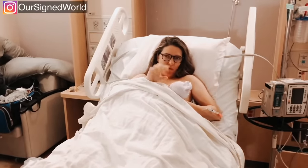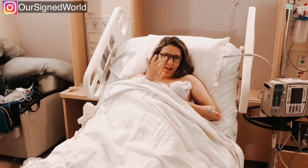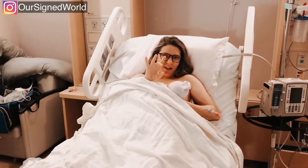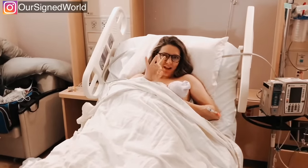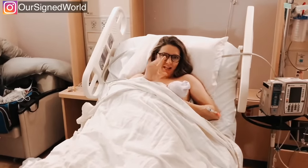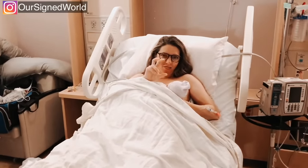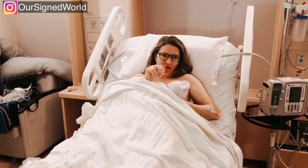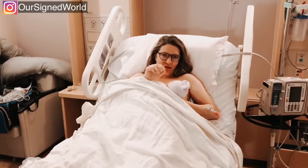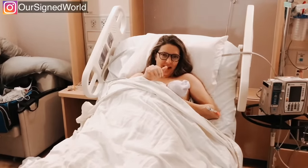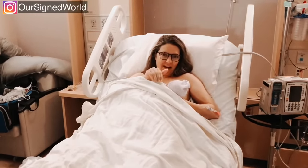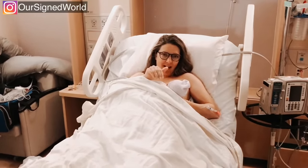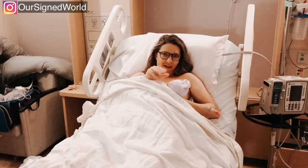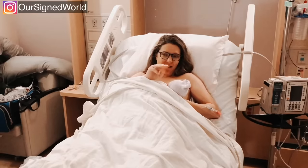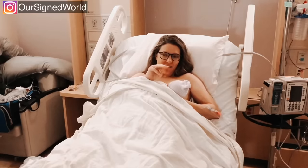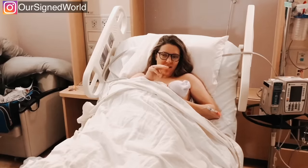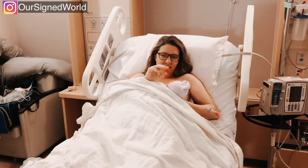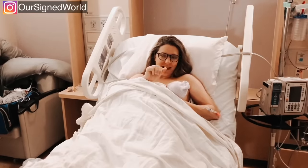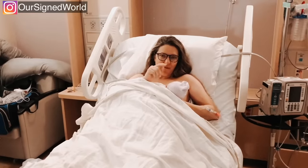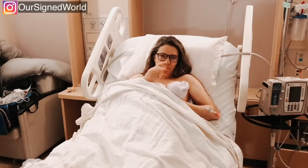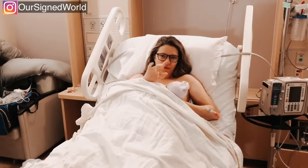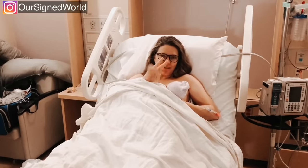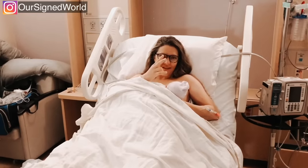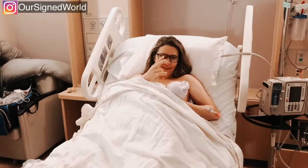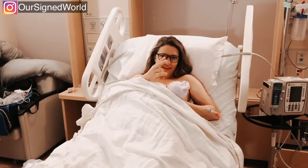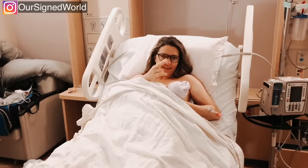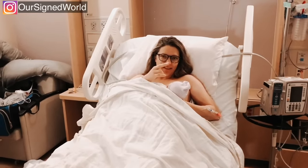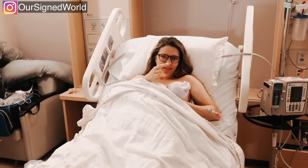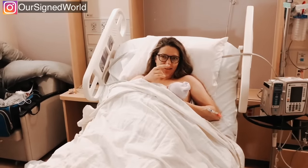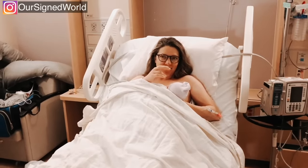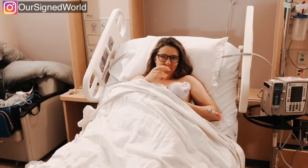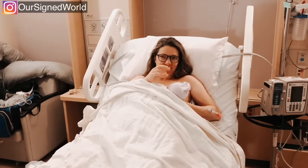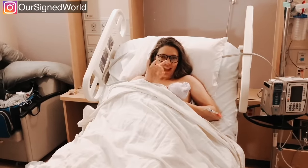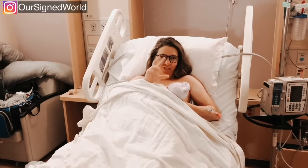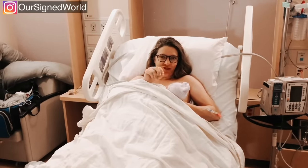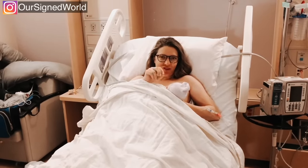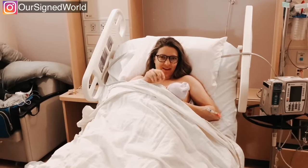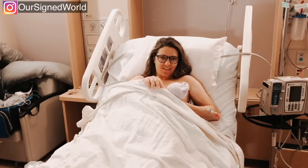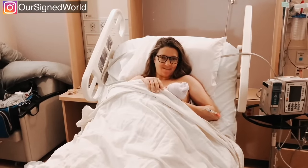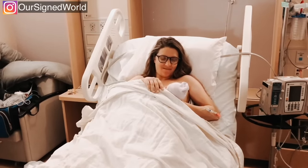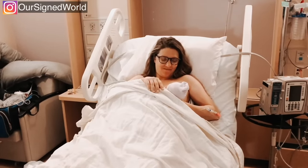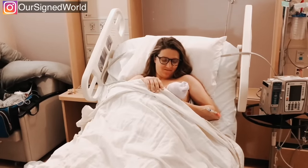She was born at 8:30pm on April 7th.